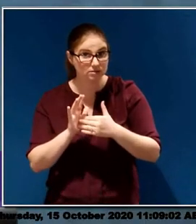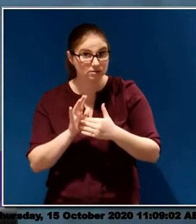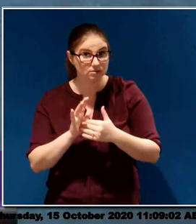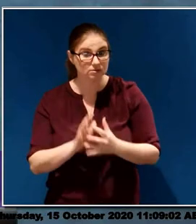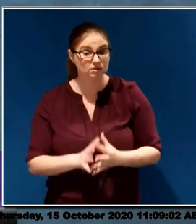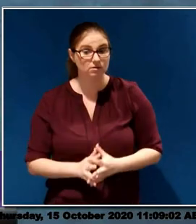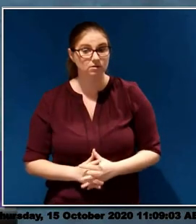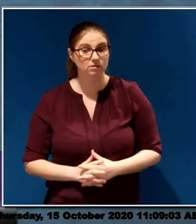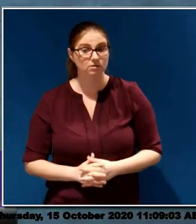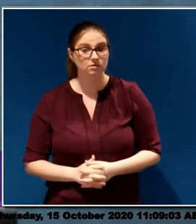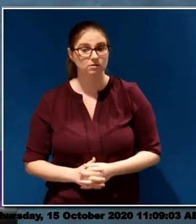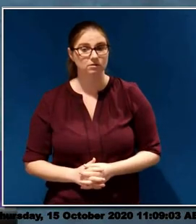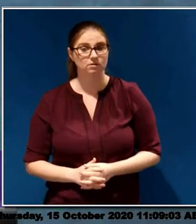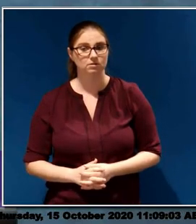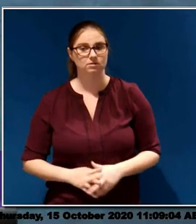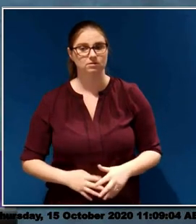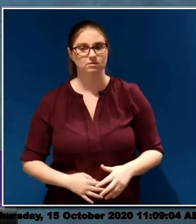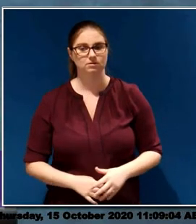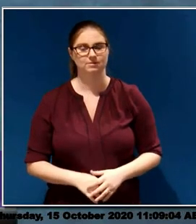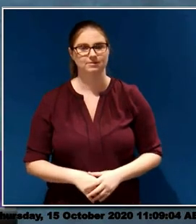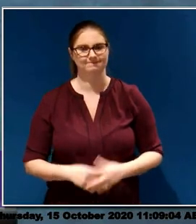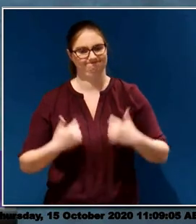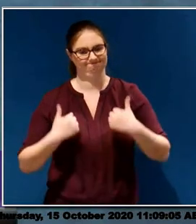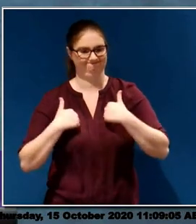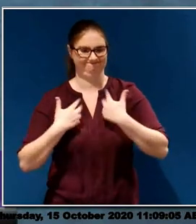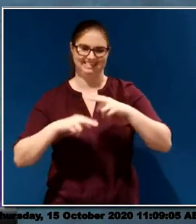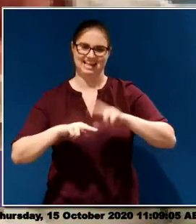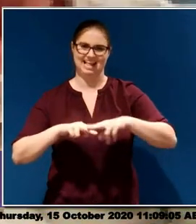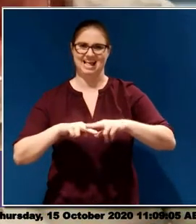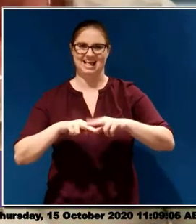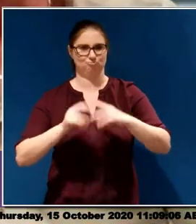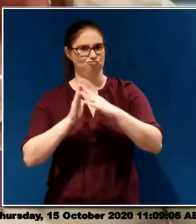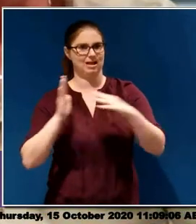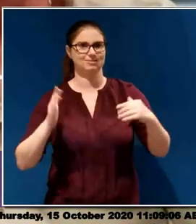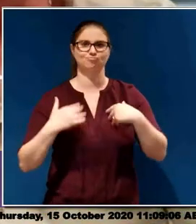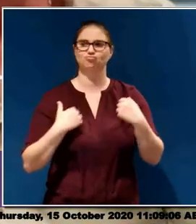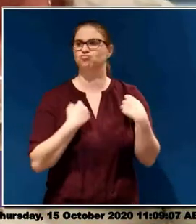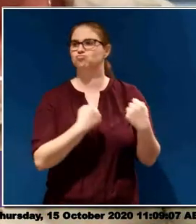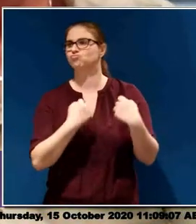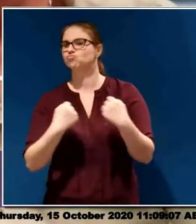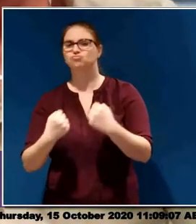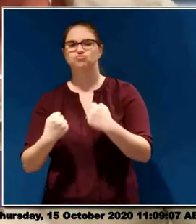Being on the road as a dad, and hearing your middle child